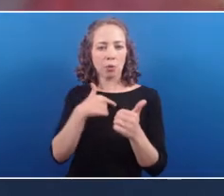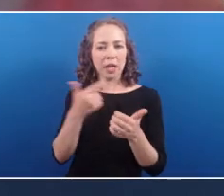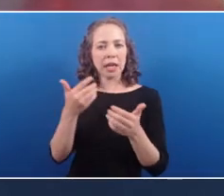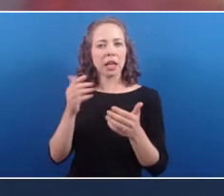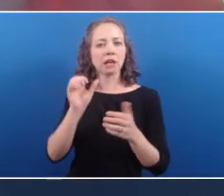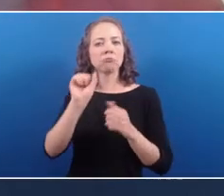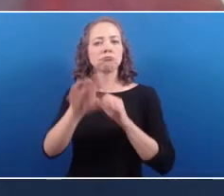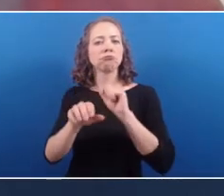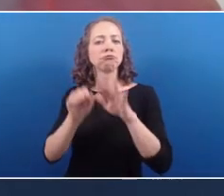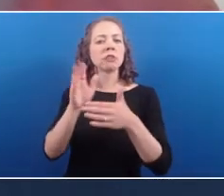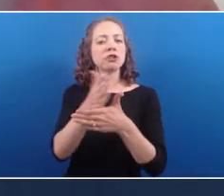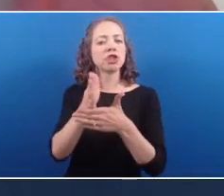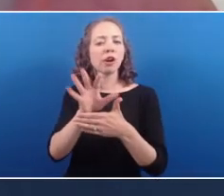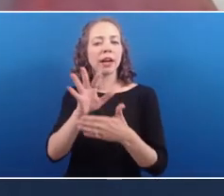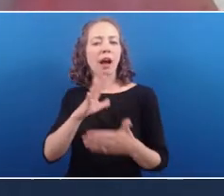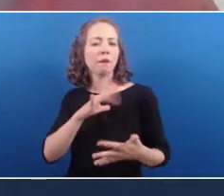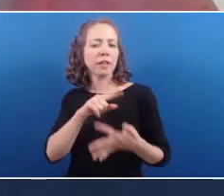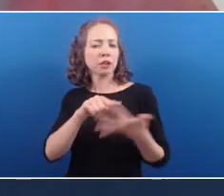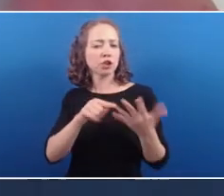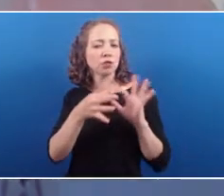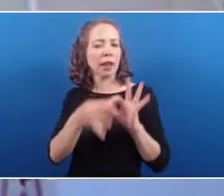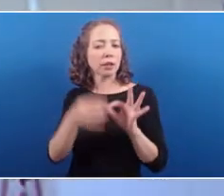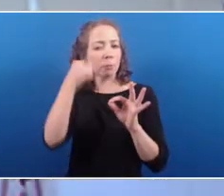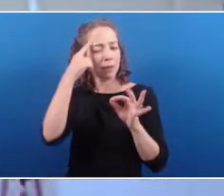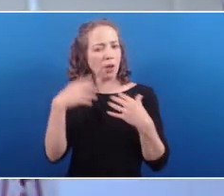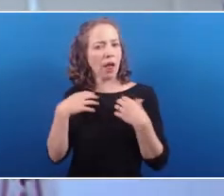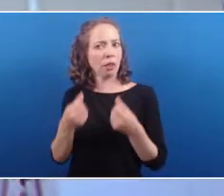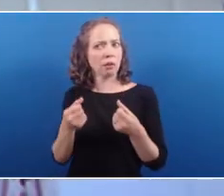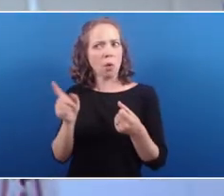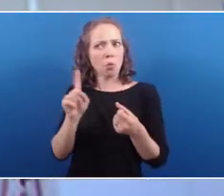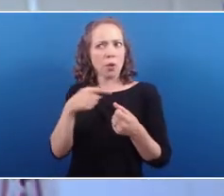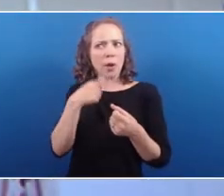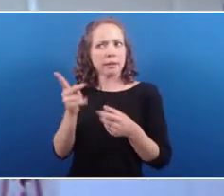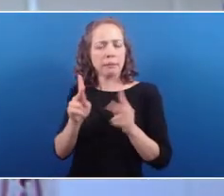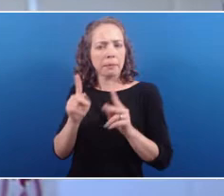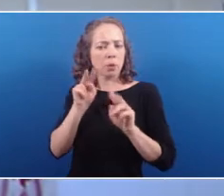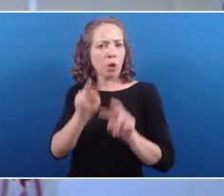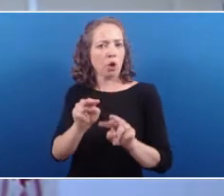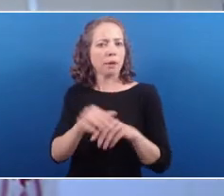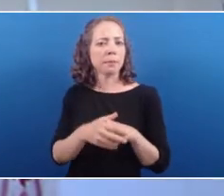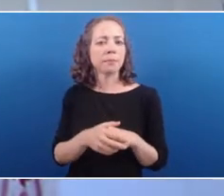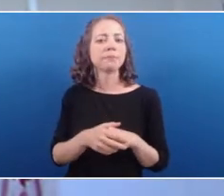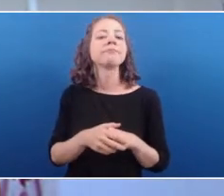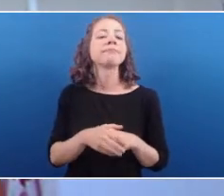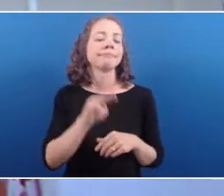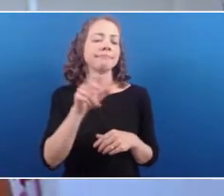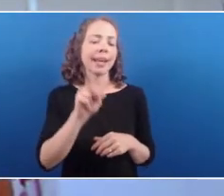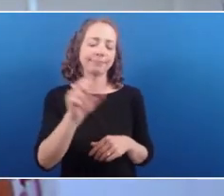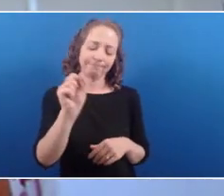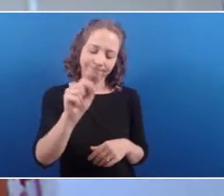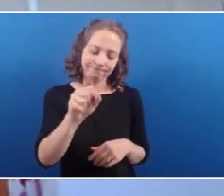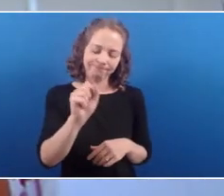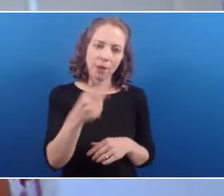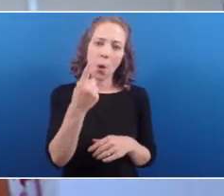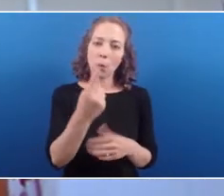Like, where can I point people? Yeah. one of the trends that we’re seeing, especially during this time